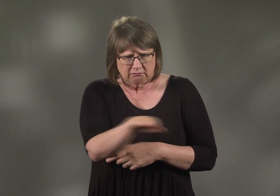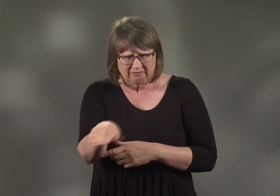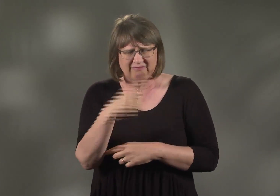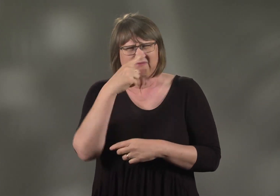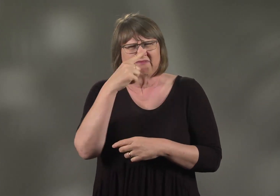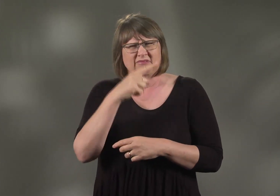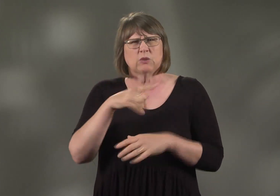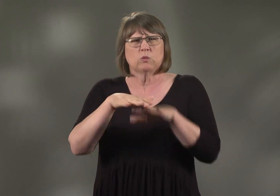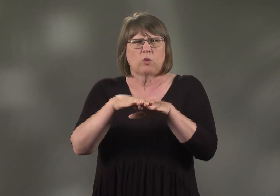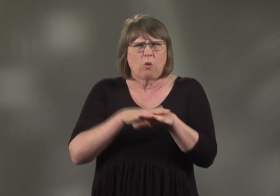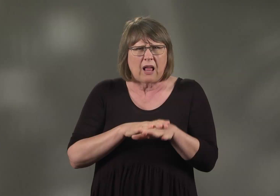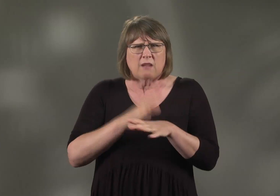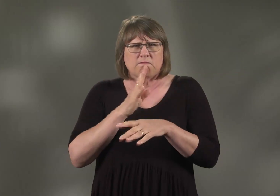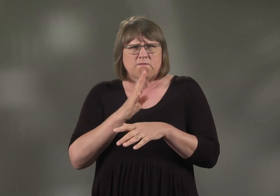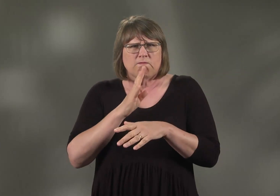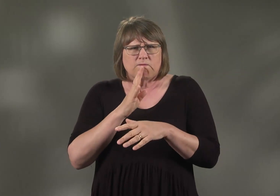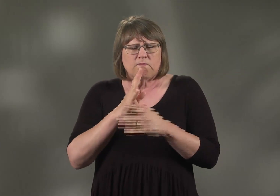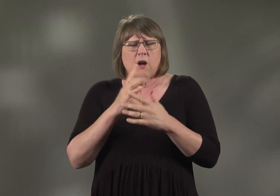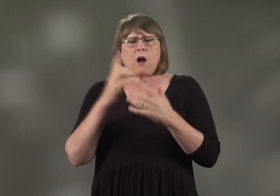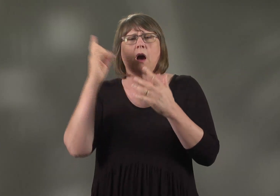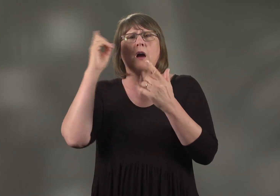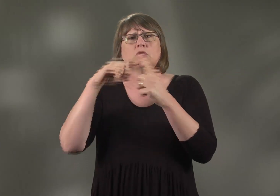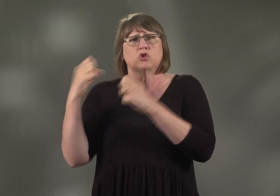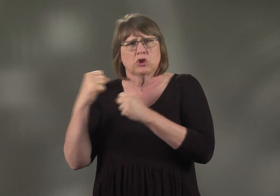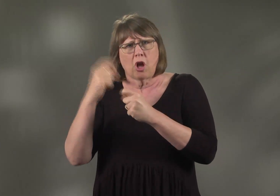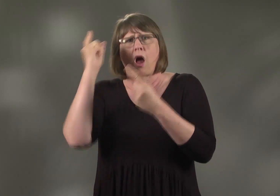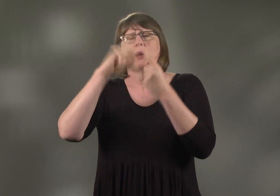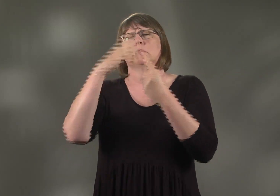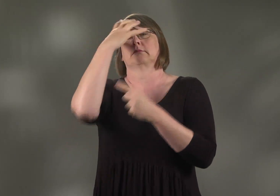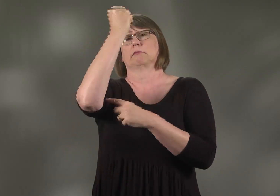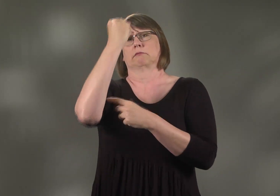to have people slow down the cheers until I had them memorized.